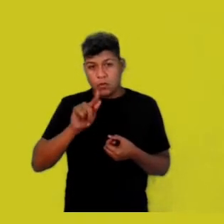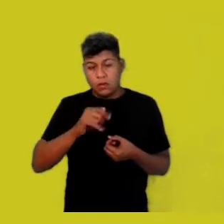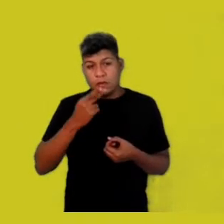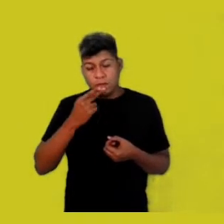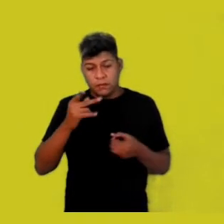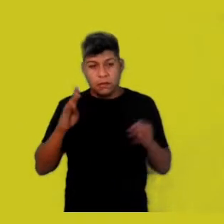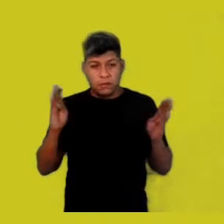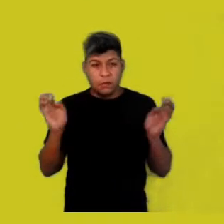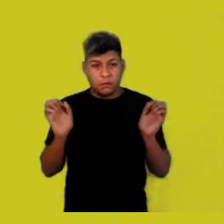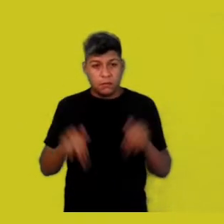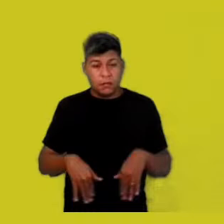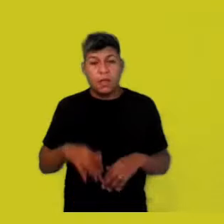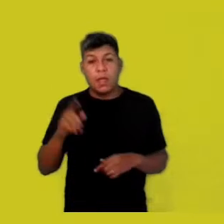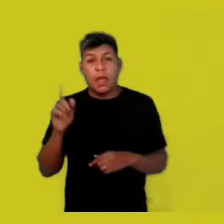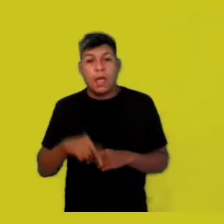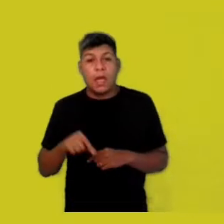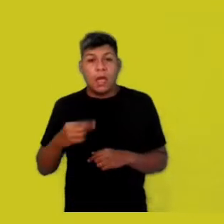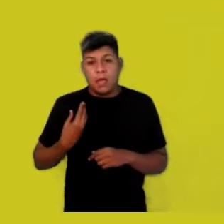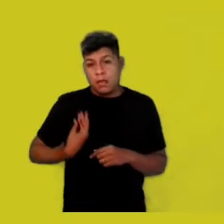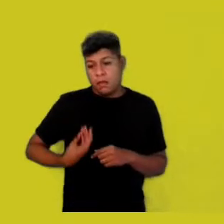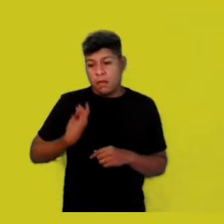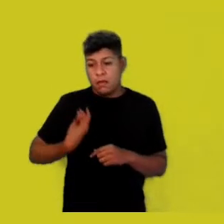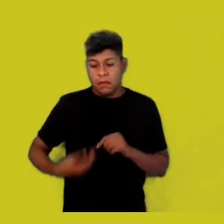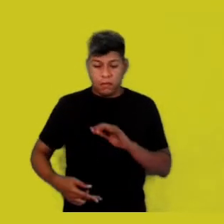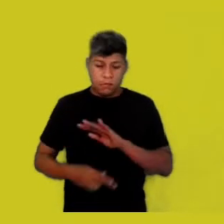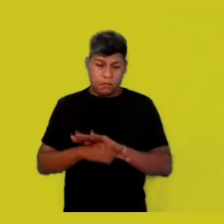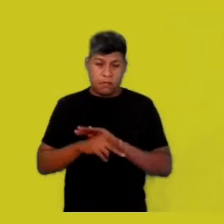this experience of alacrity.